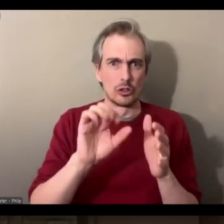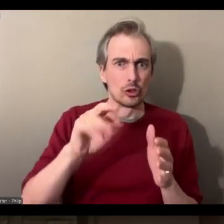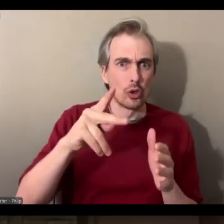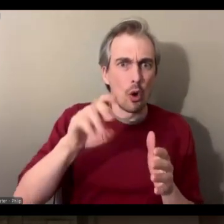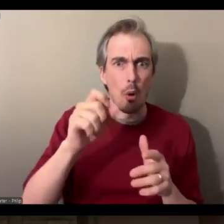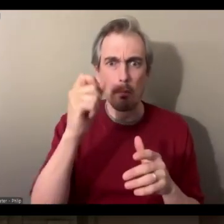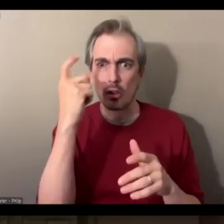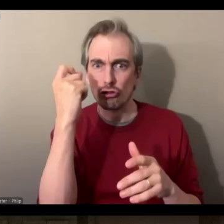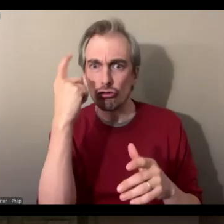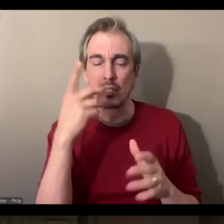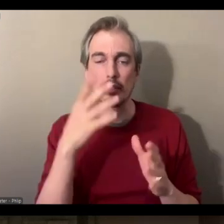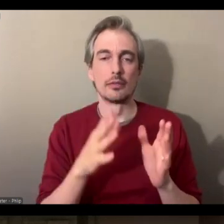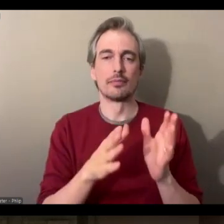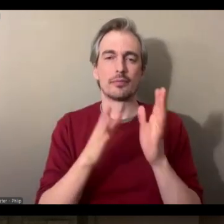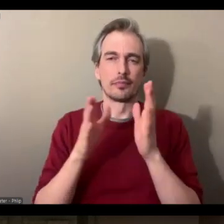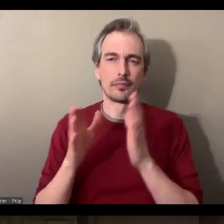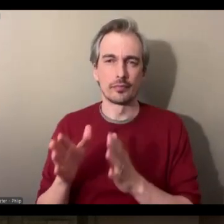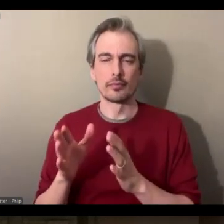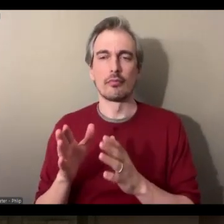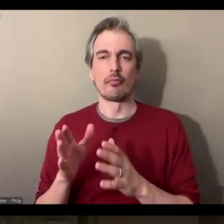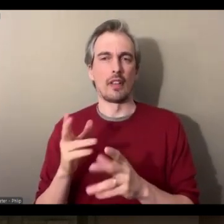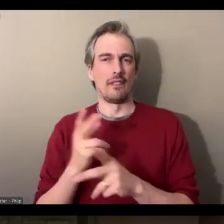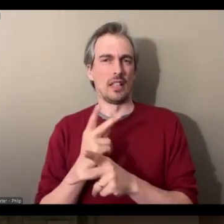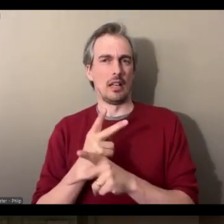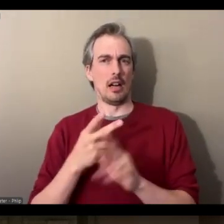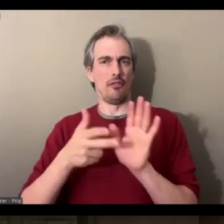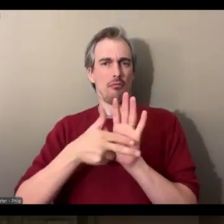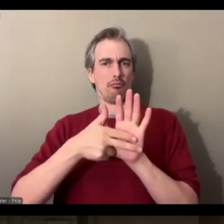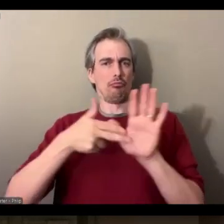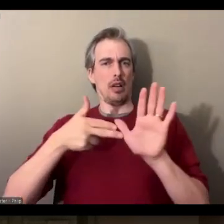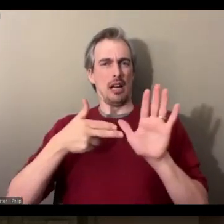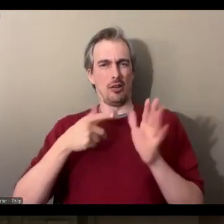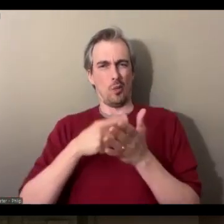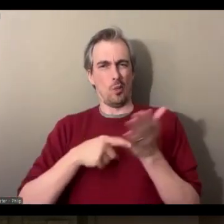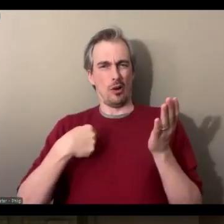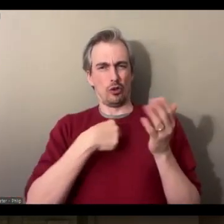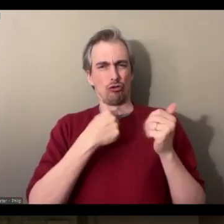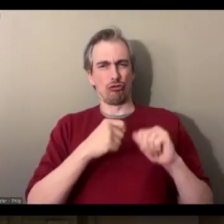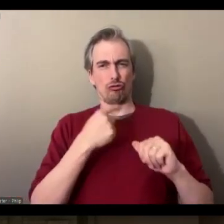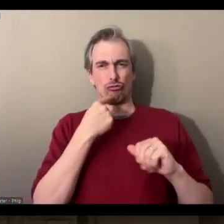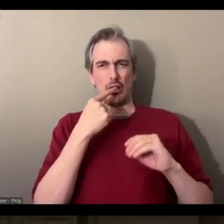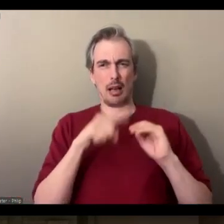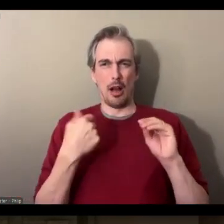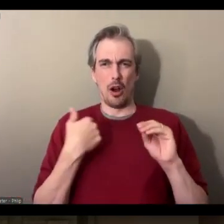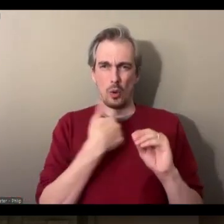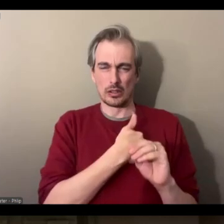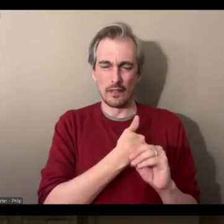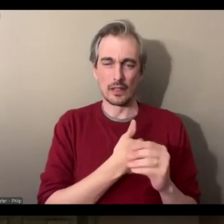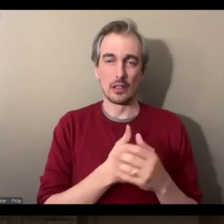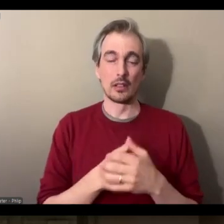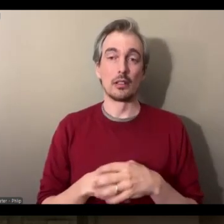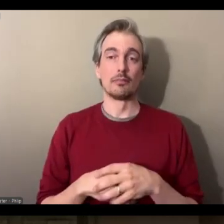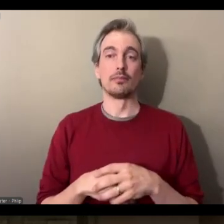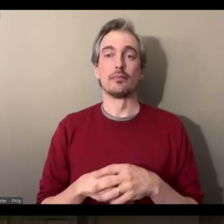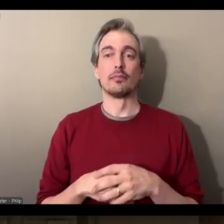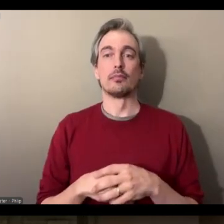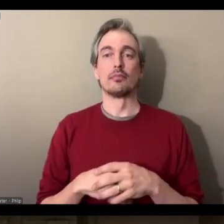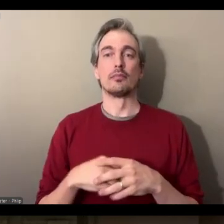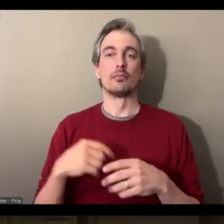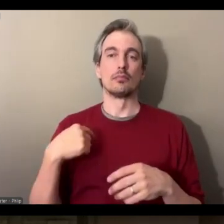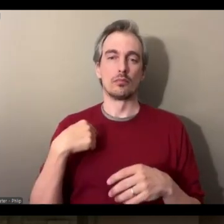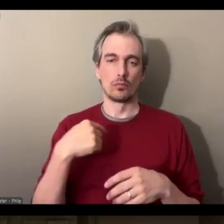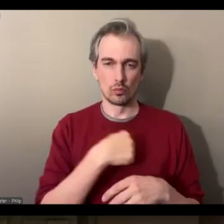what are these events they want to advertise... Is to establish a phased approach. And while